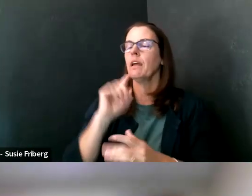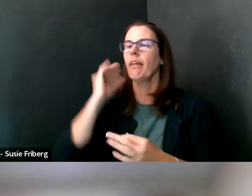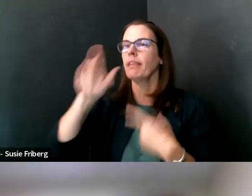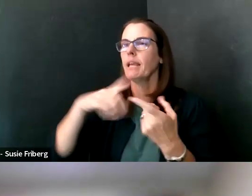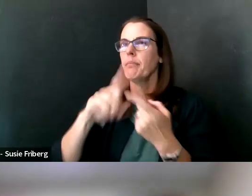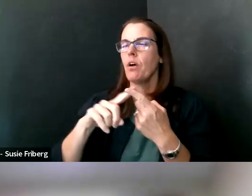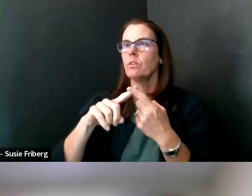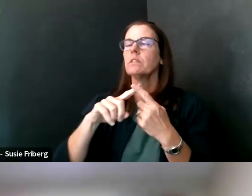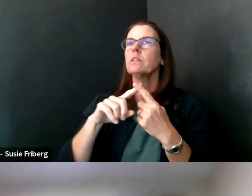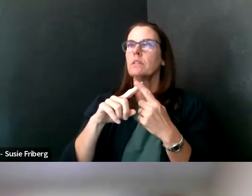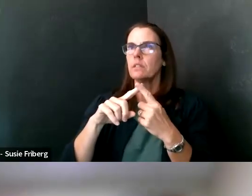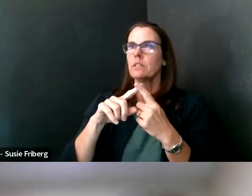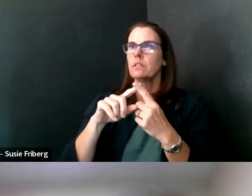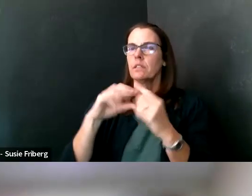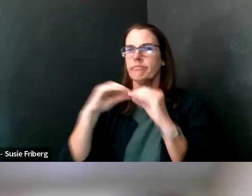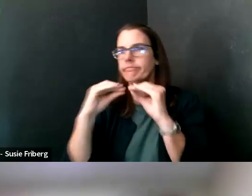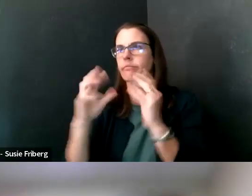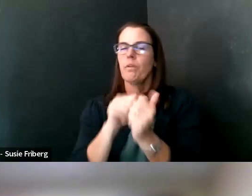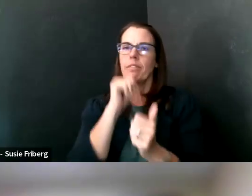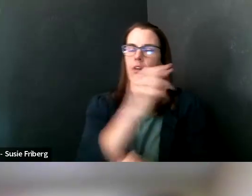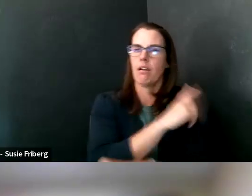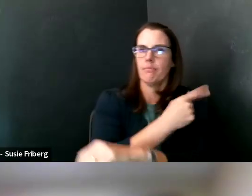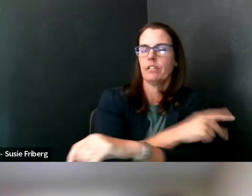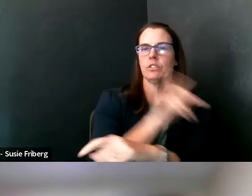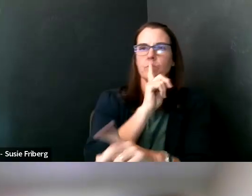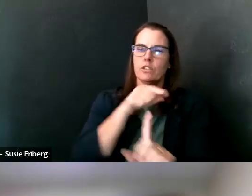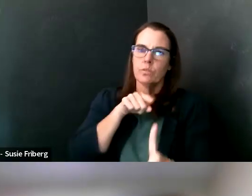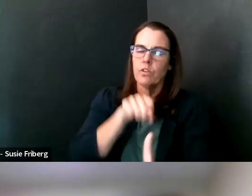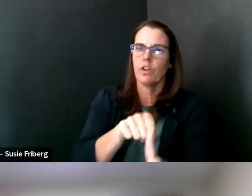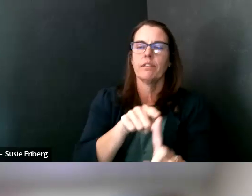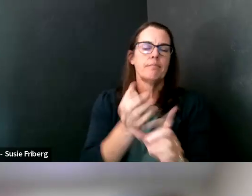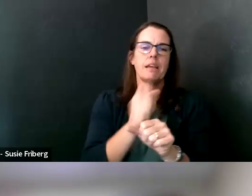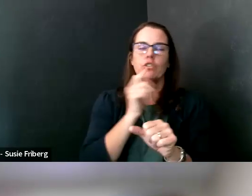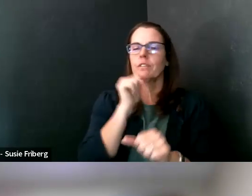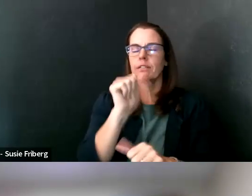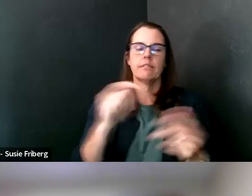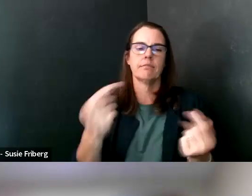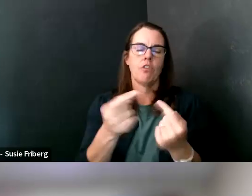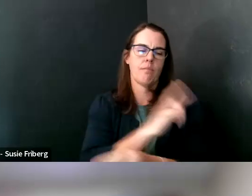centered reform to ensure targeting that avenue does not harm patient affordability or access.